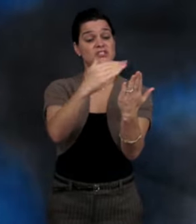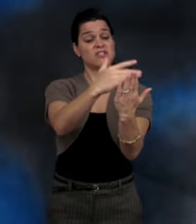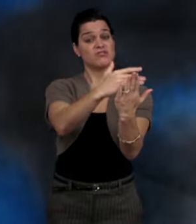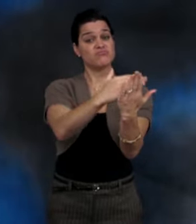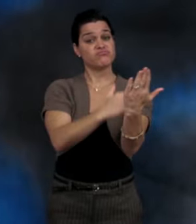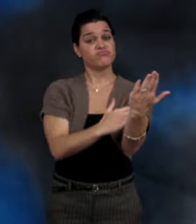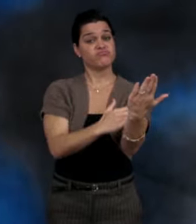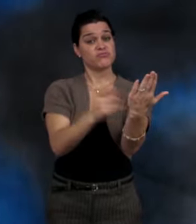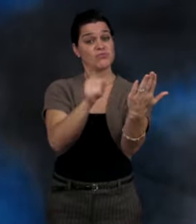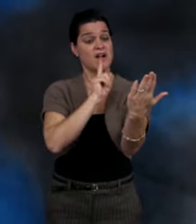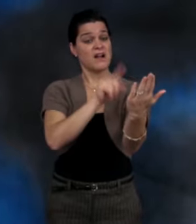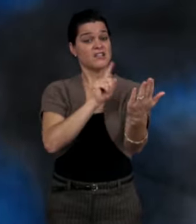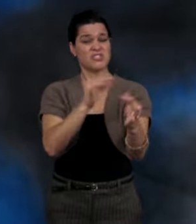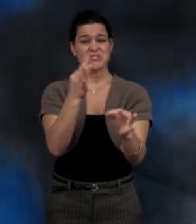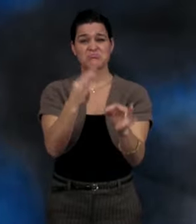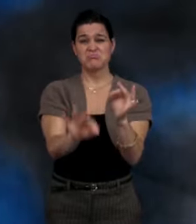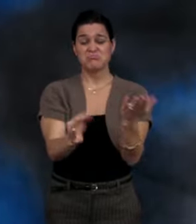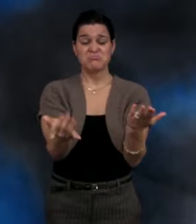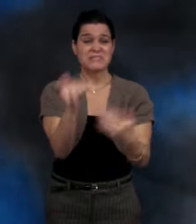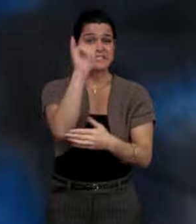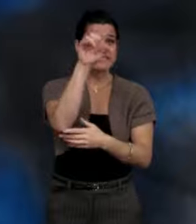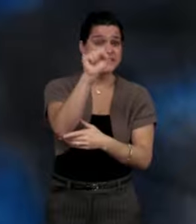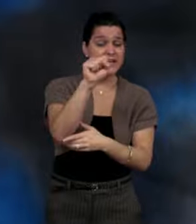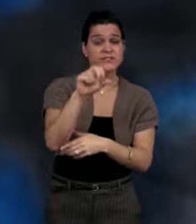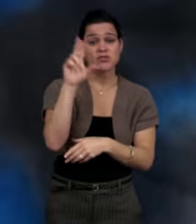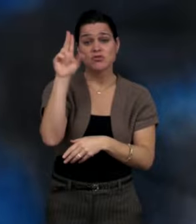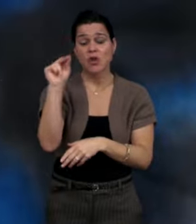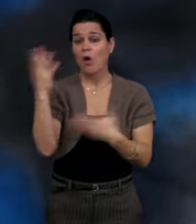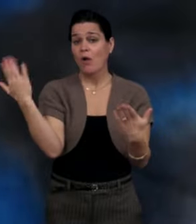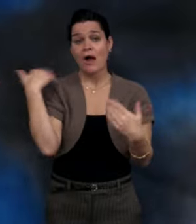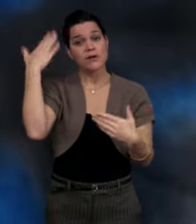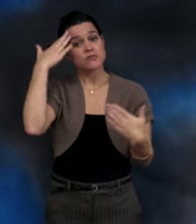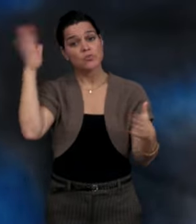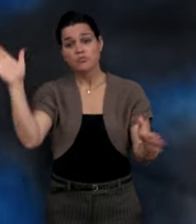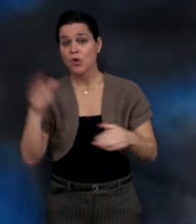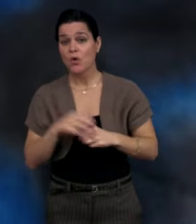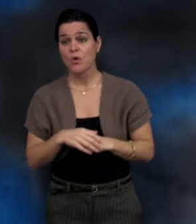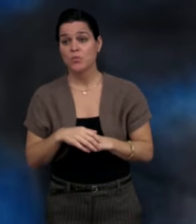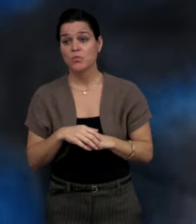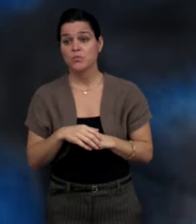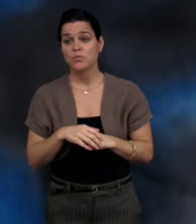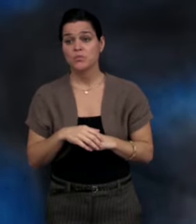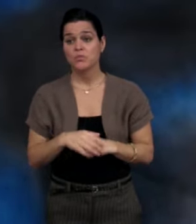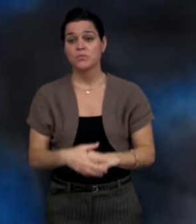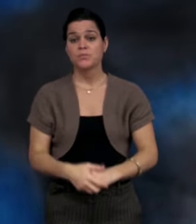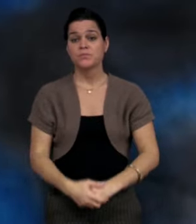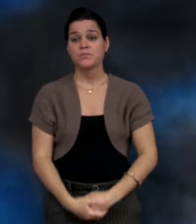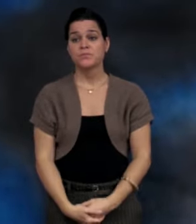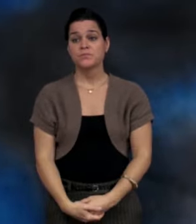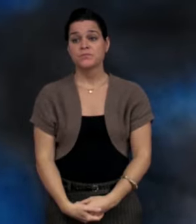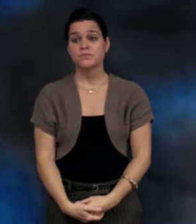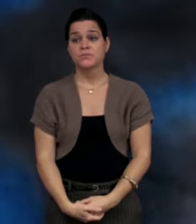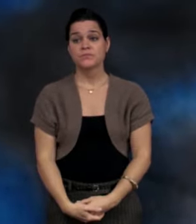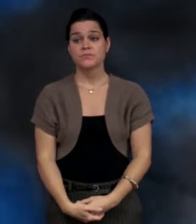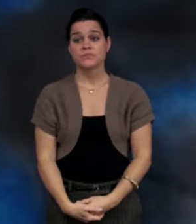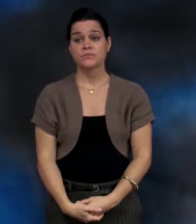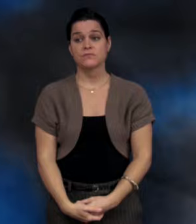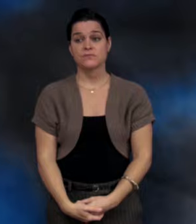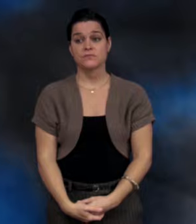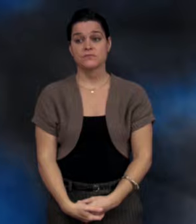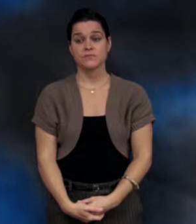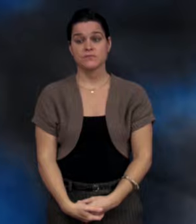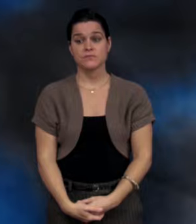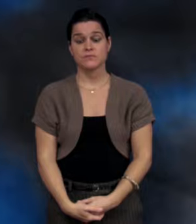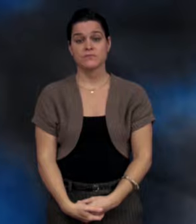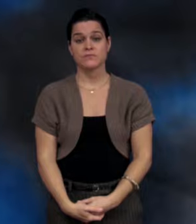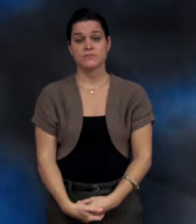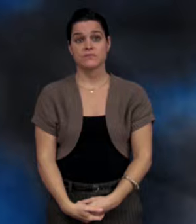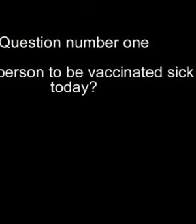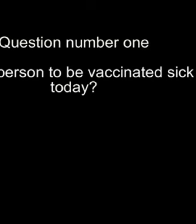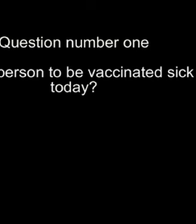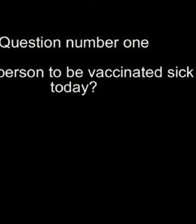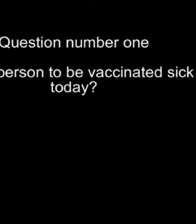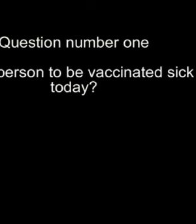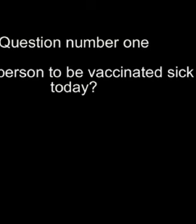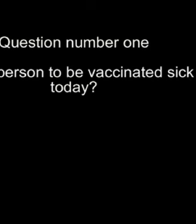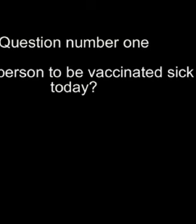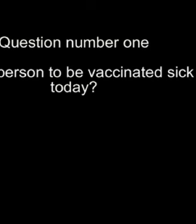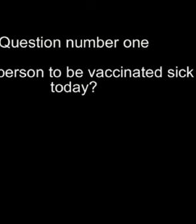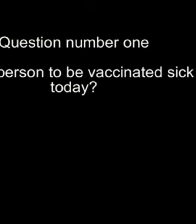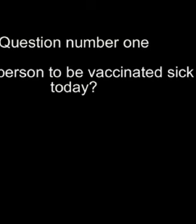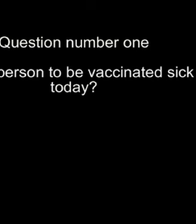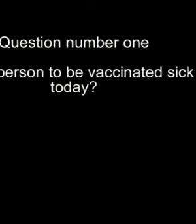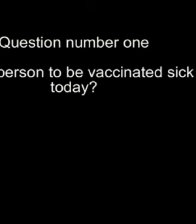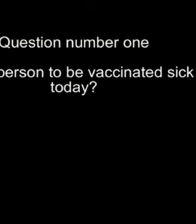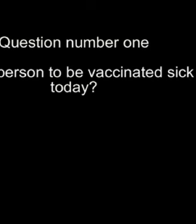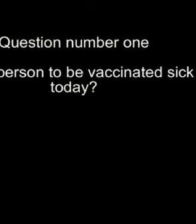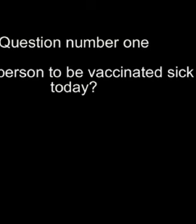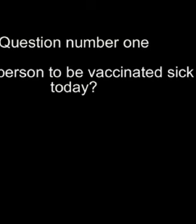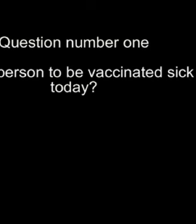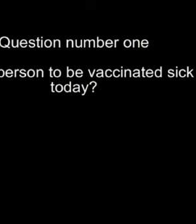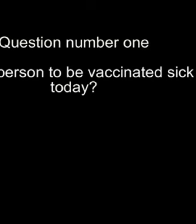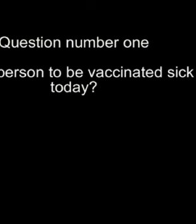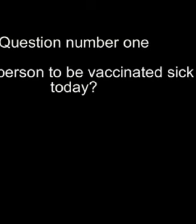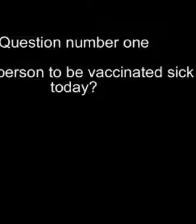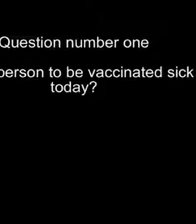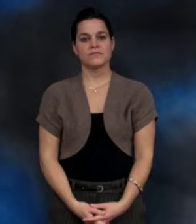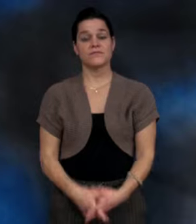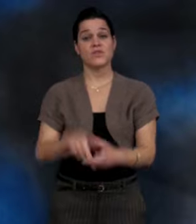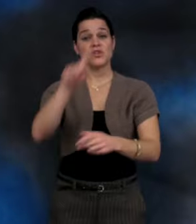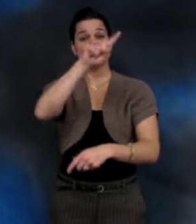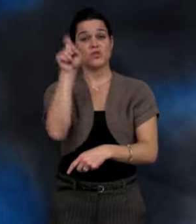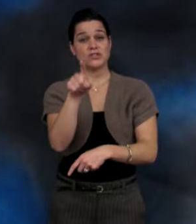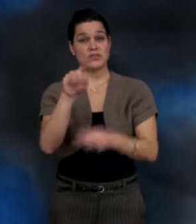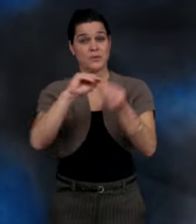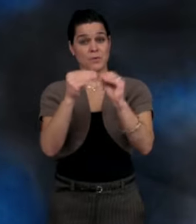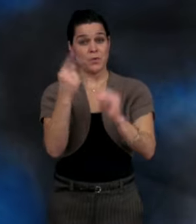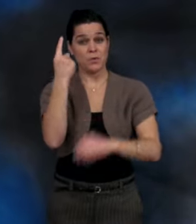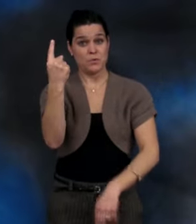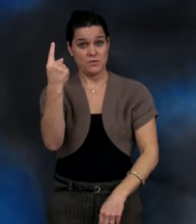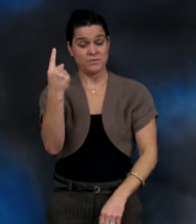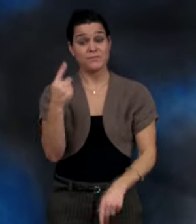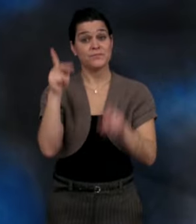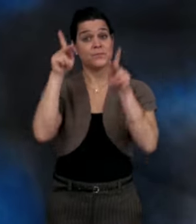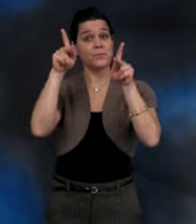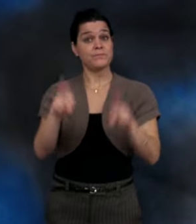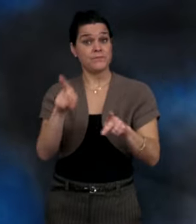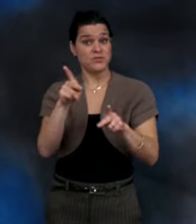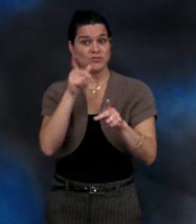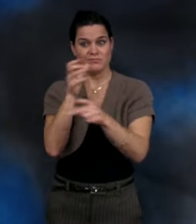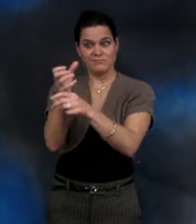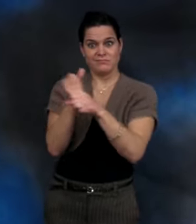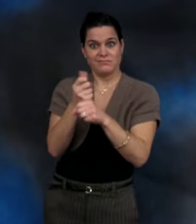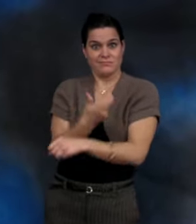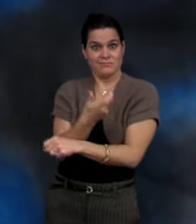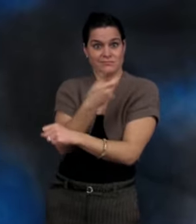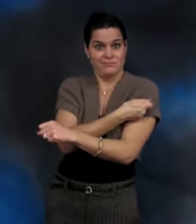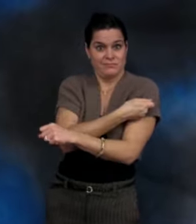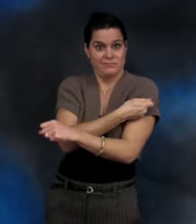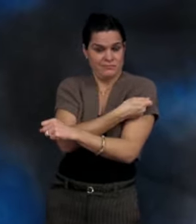The questions are simple and require either a "yes", "no", or "I don't know" answer.